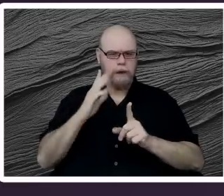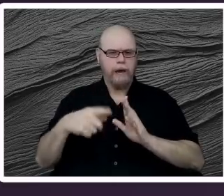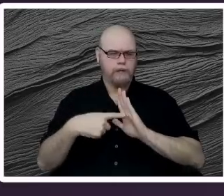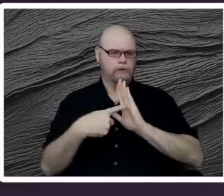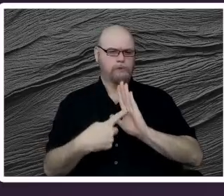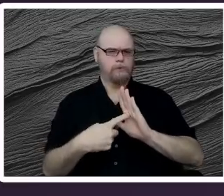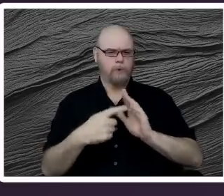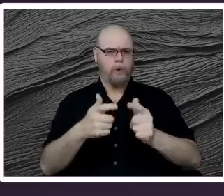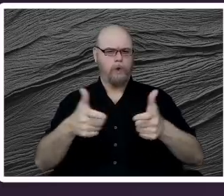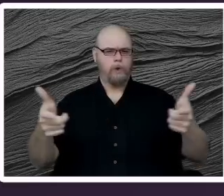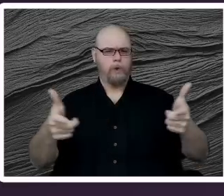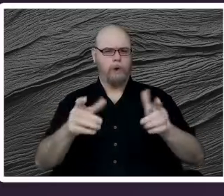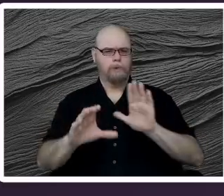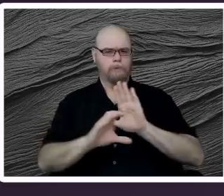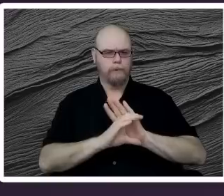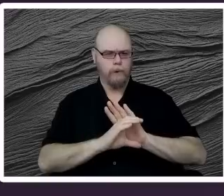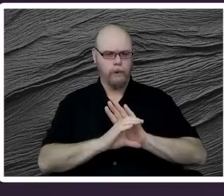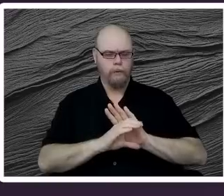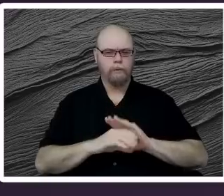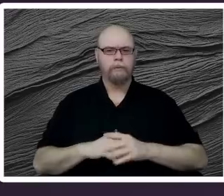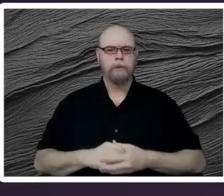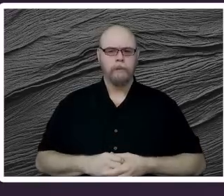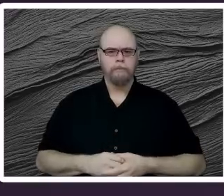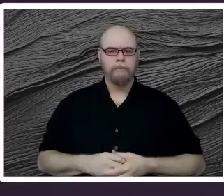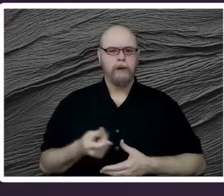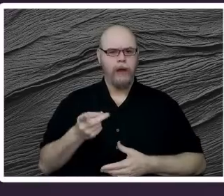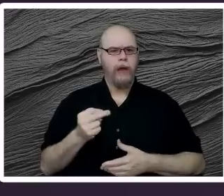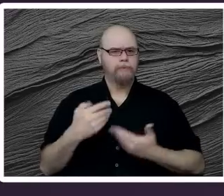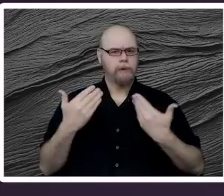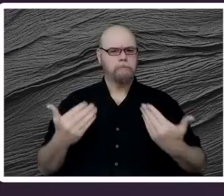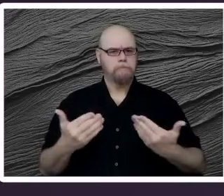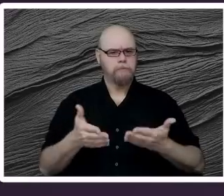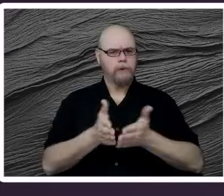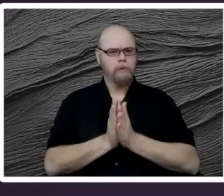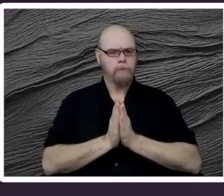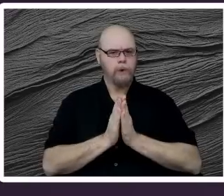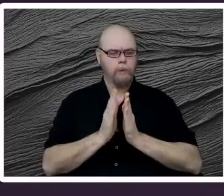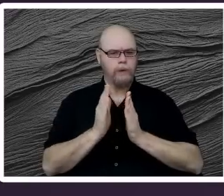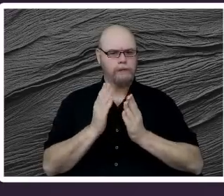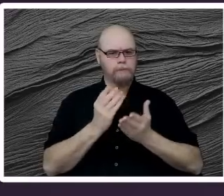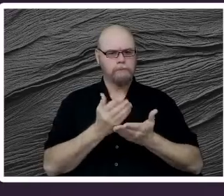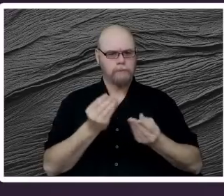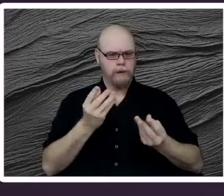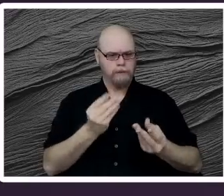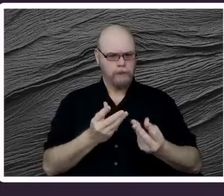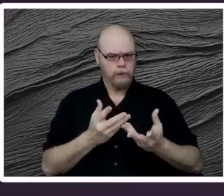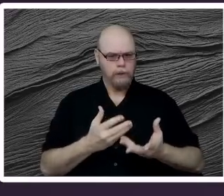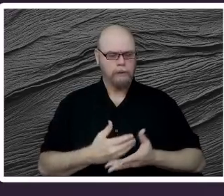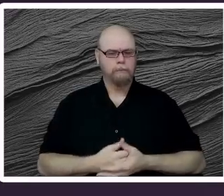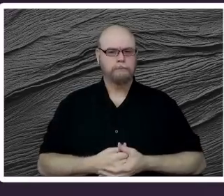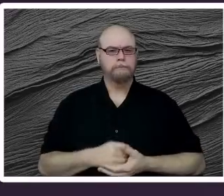And then you can request the materials. If they're available in hard copy, which is only at the